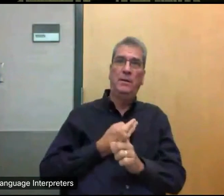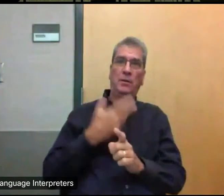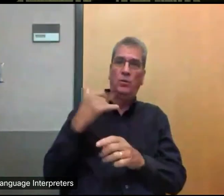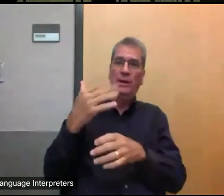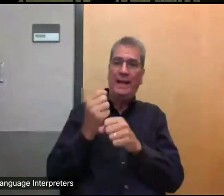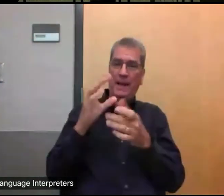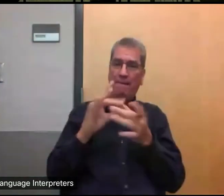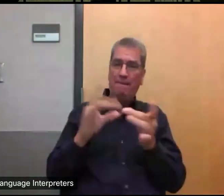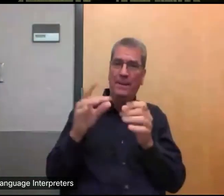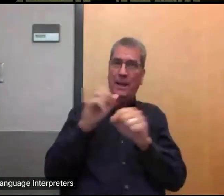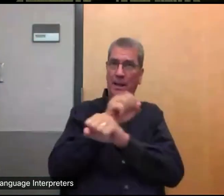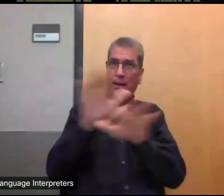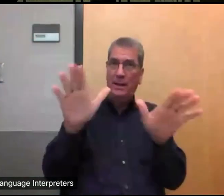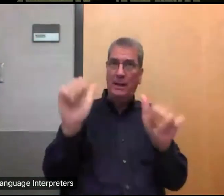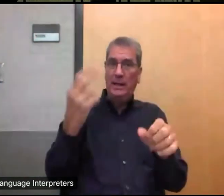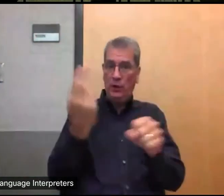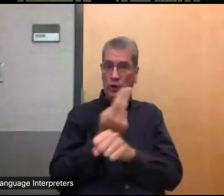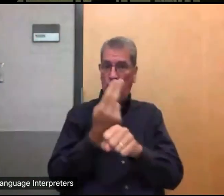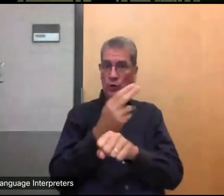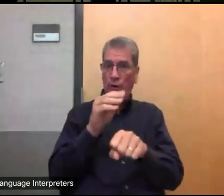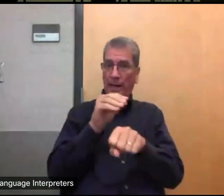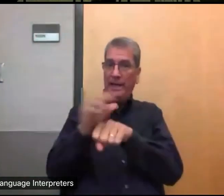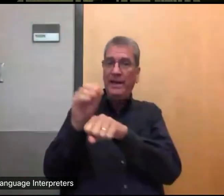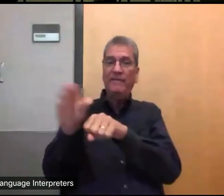these messages out. Can we use these influencers? And we've never done it before.